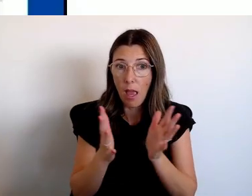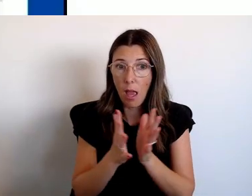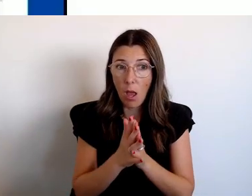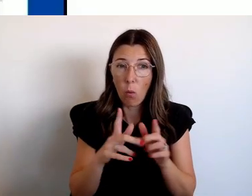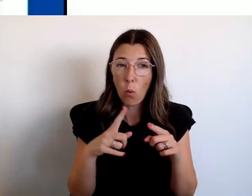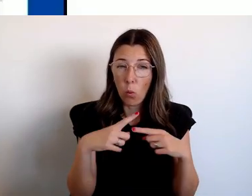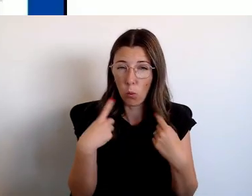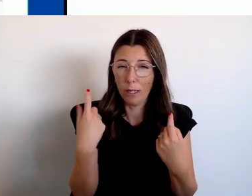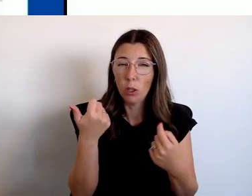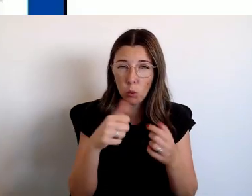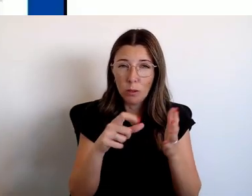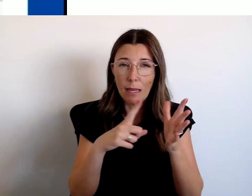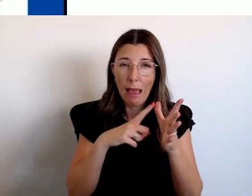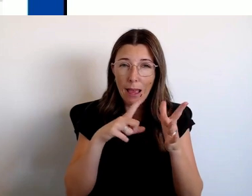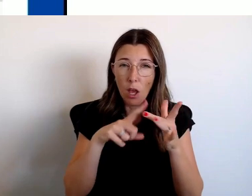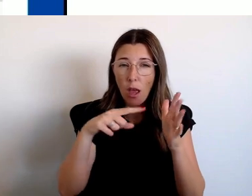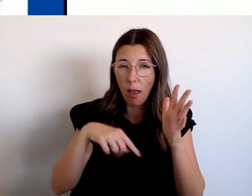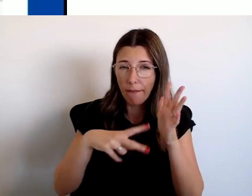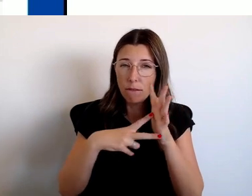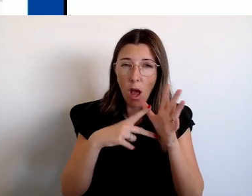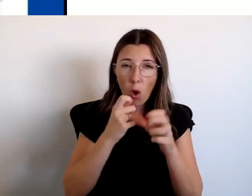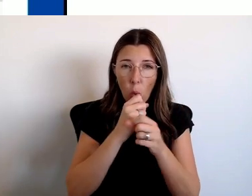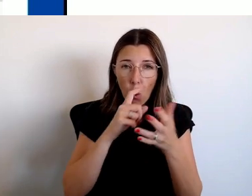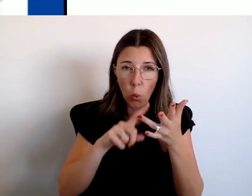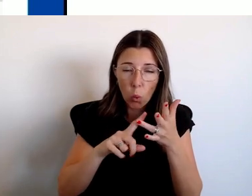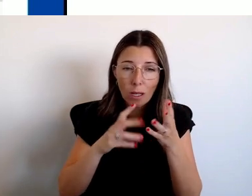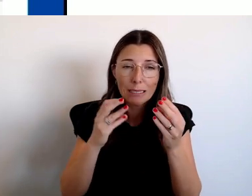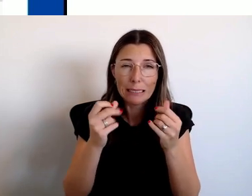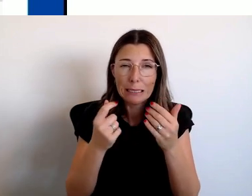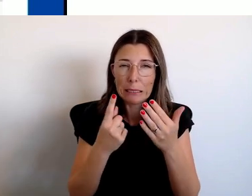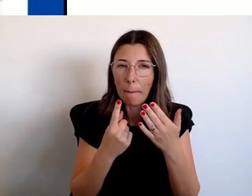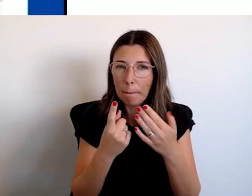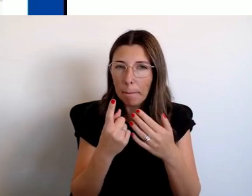practically use AI at VAGO, some of the emergent risks that we